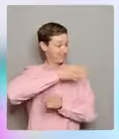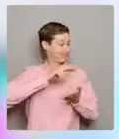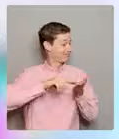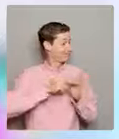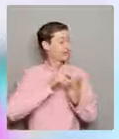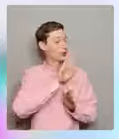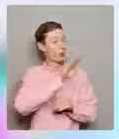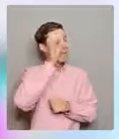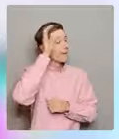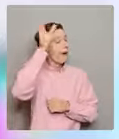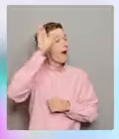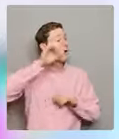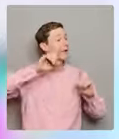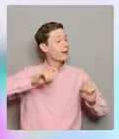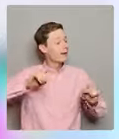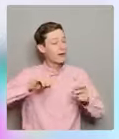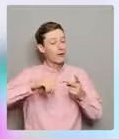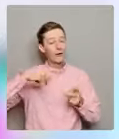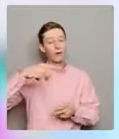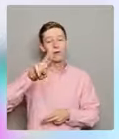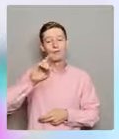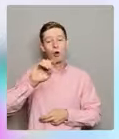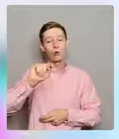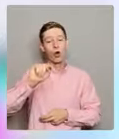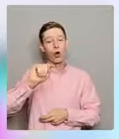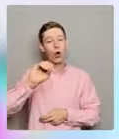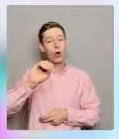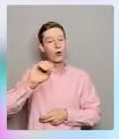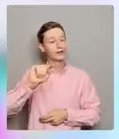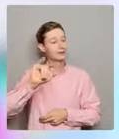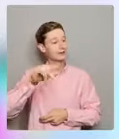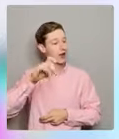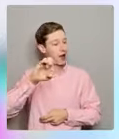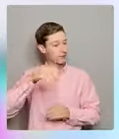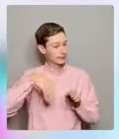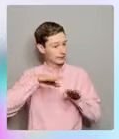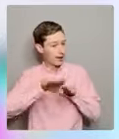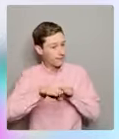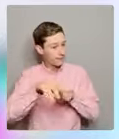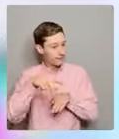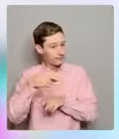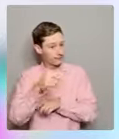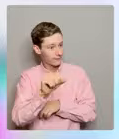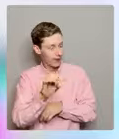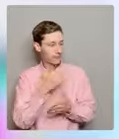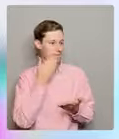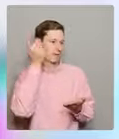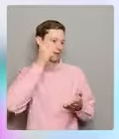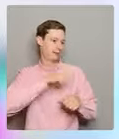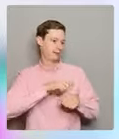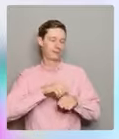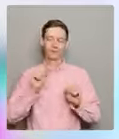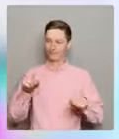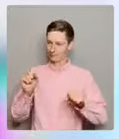even as early as your conceptualization and your prototyping phase is really the best way to make sure that your game is inclusive through and through.